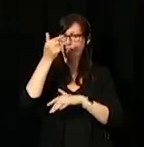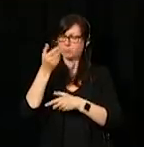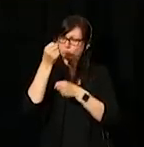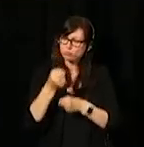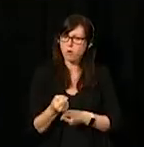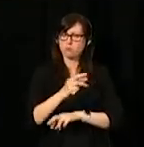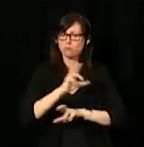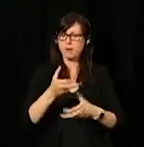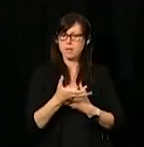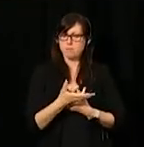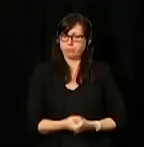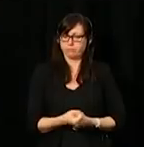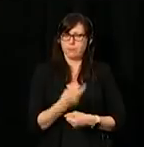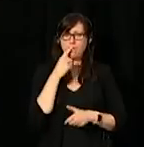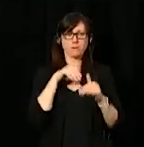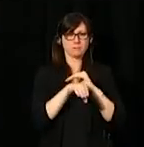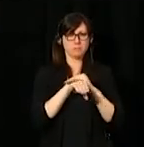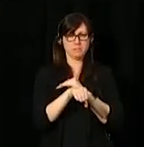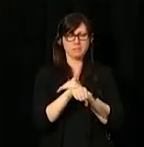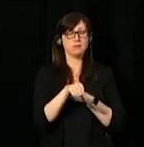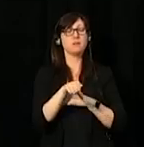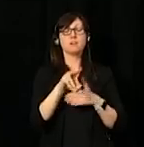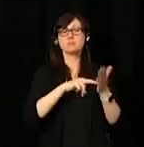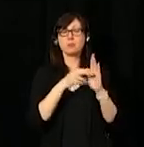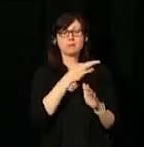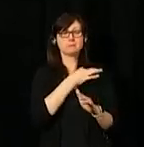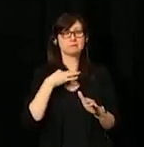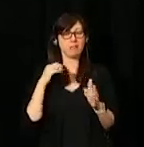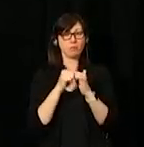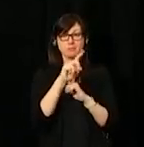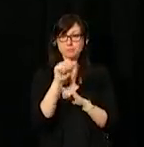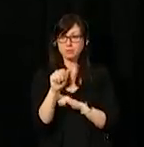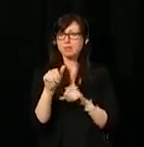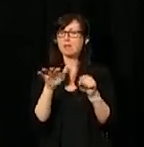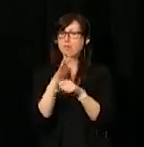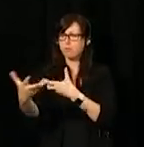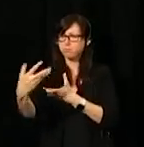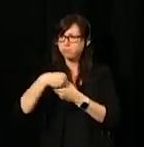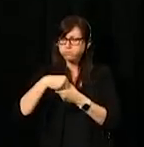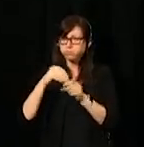A public service where employees with disabilities can fully participate,